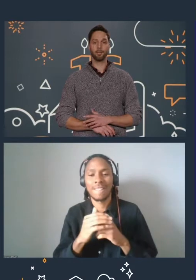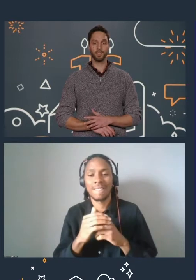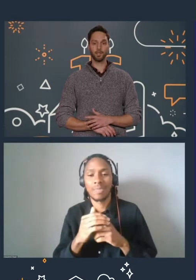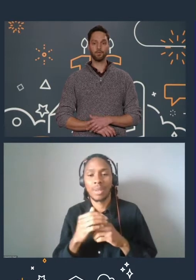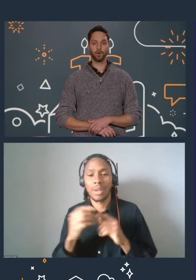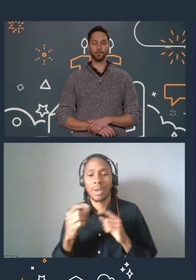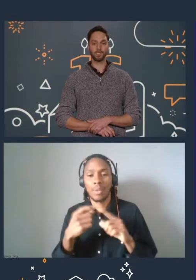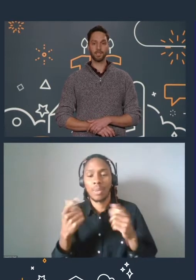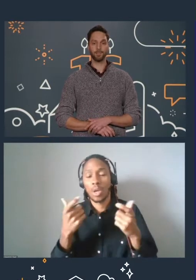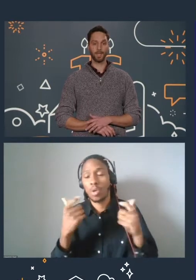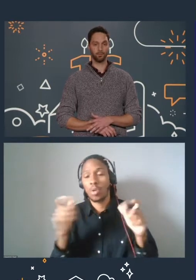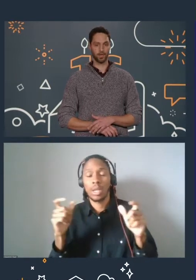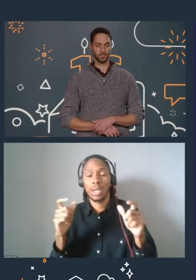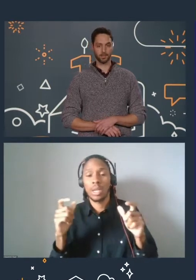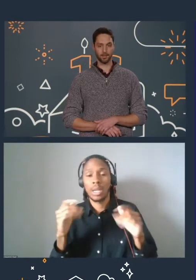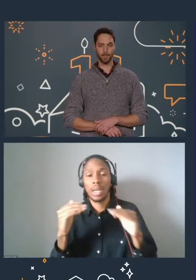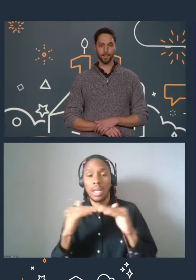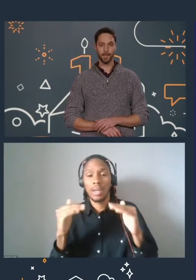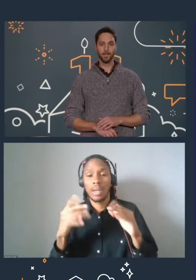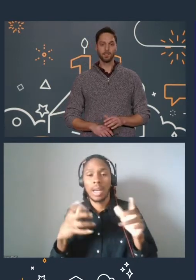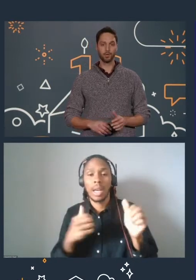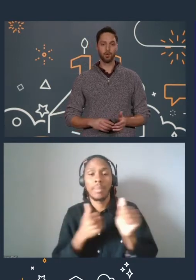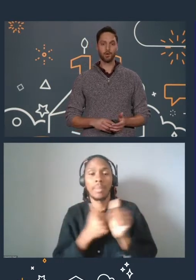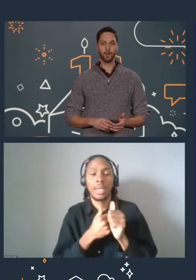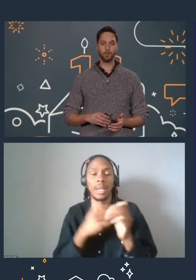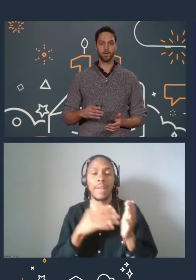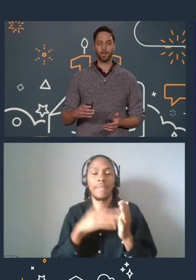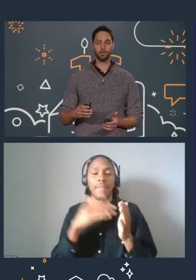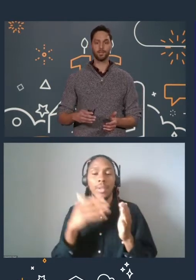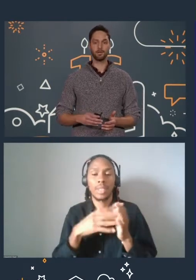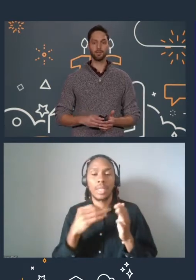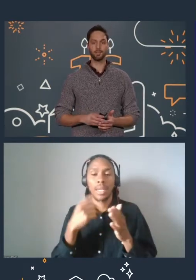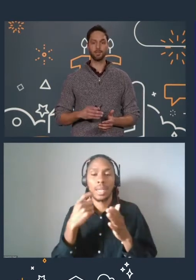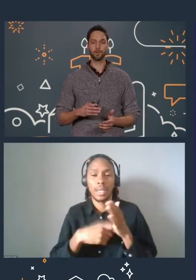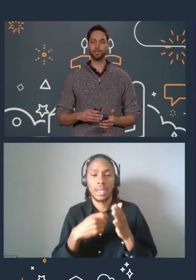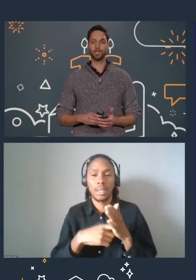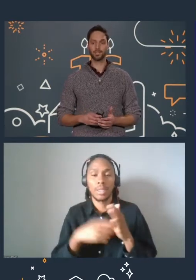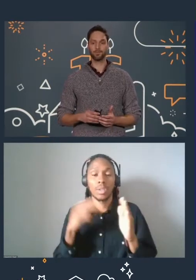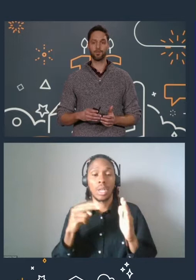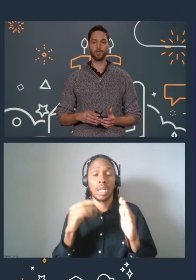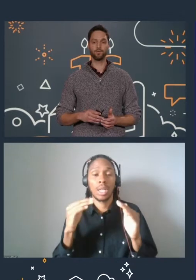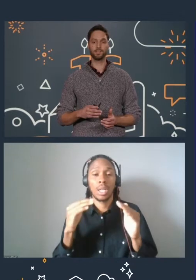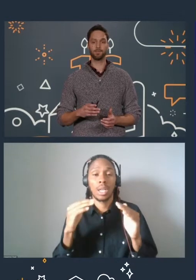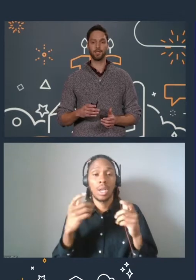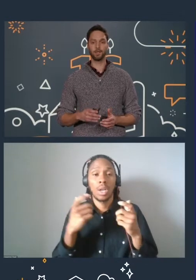updating frequency and pricing. So going by granularity level, Storage Lens provide you visibility